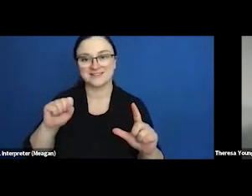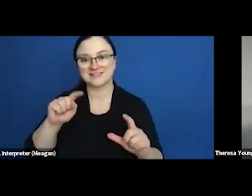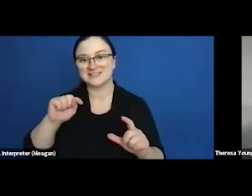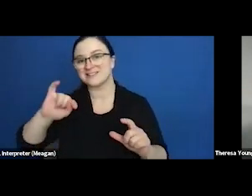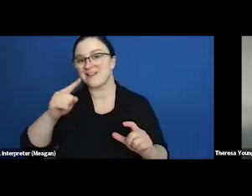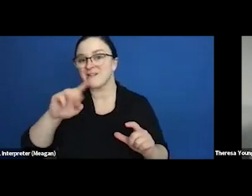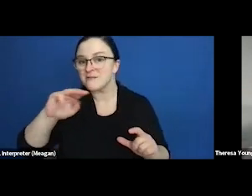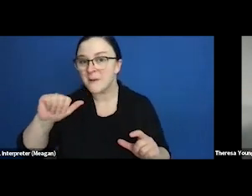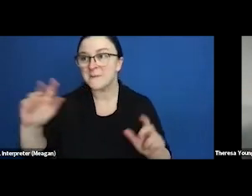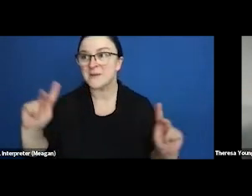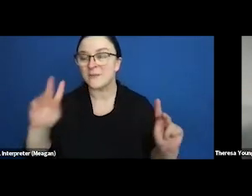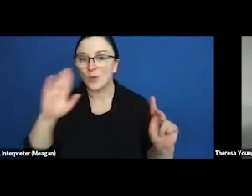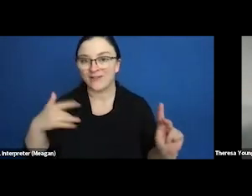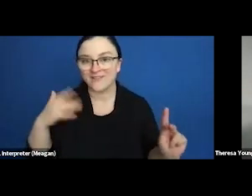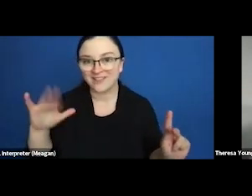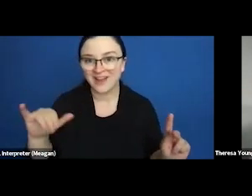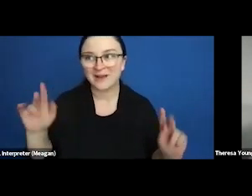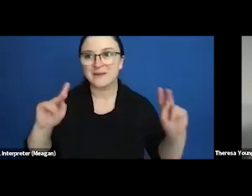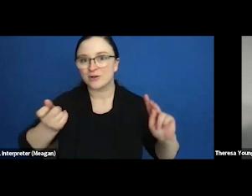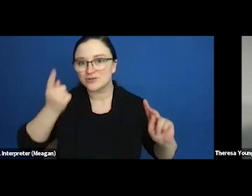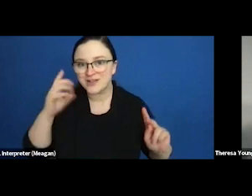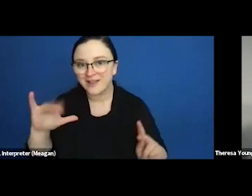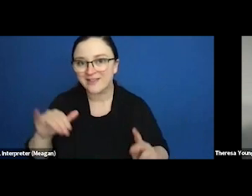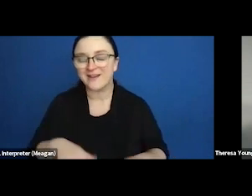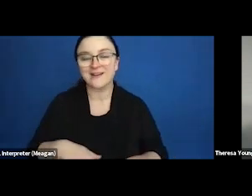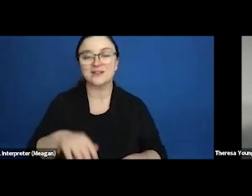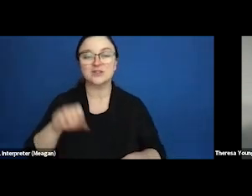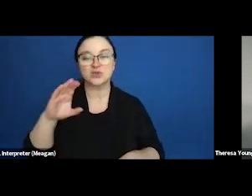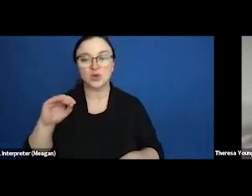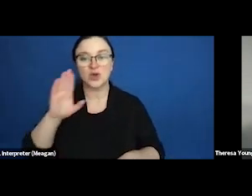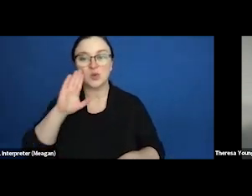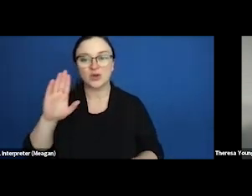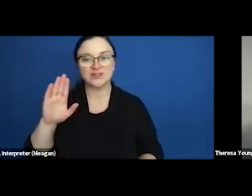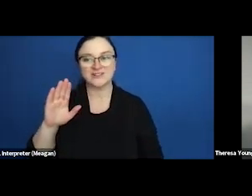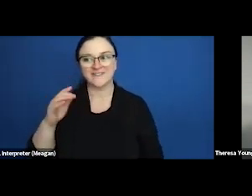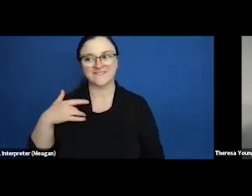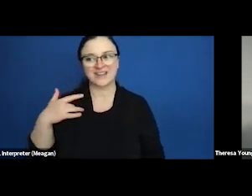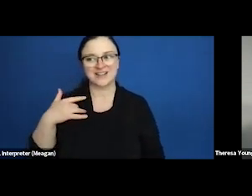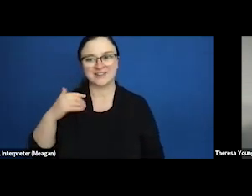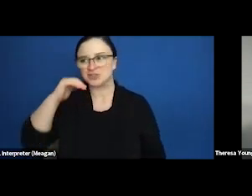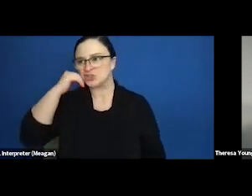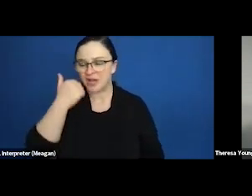people feel that, people understand that. And so they will be ashamed to come forward and talk about a challenge that they're having.